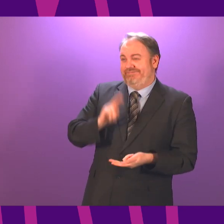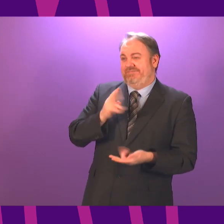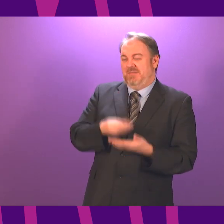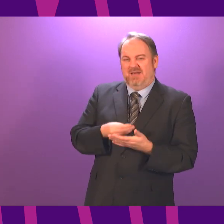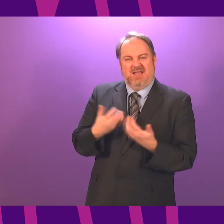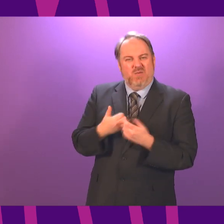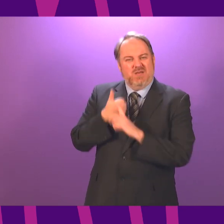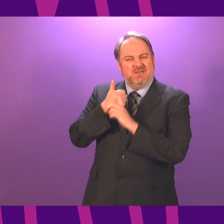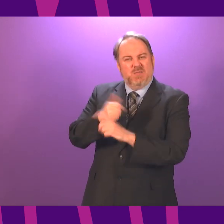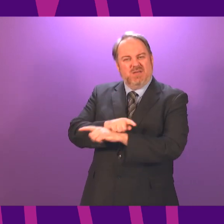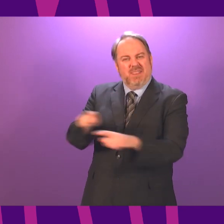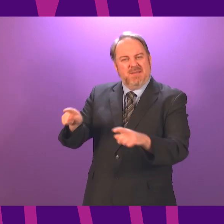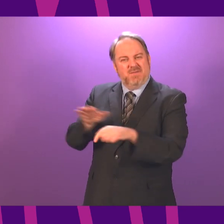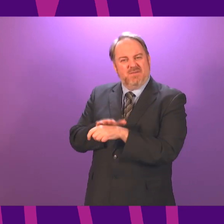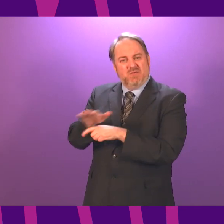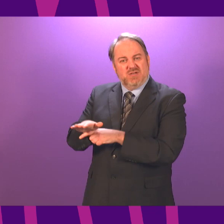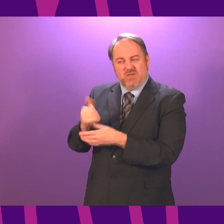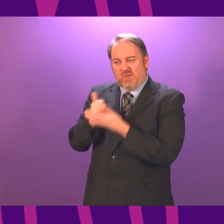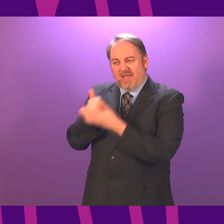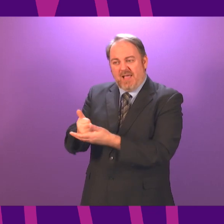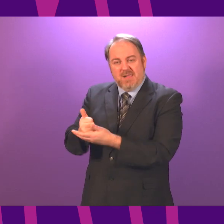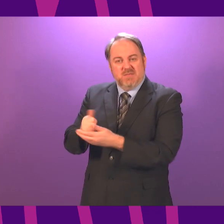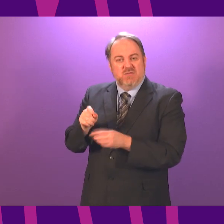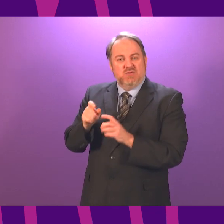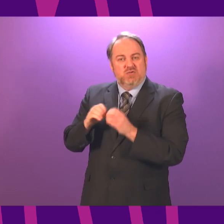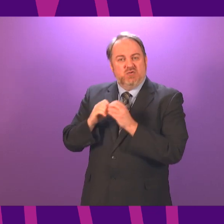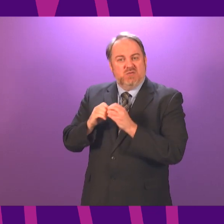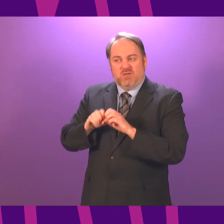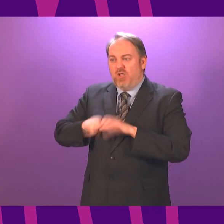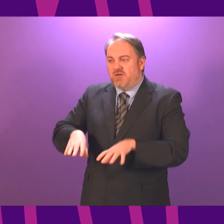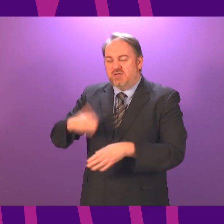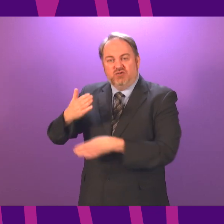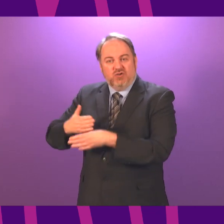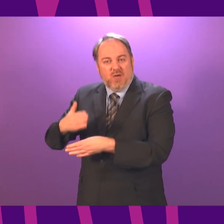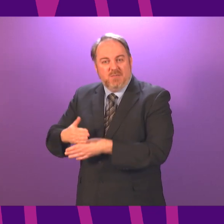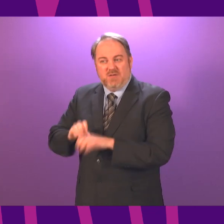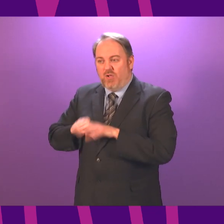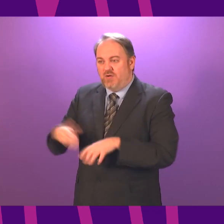and in the future to help students who have lost their jobs and are falling further into debt,